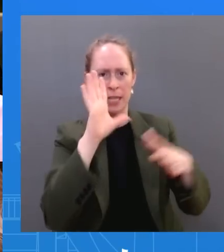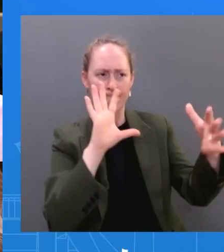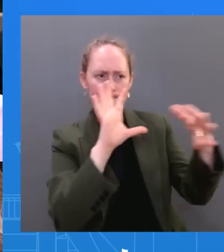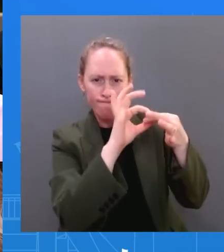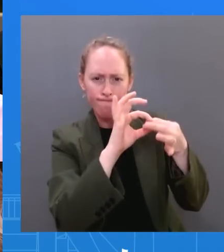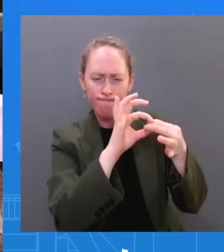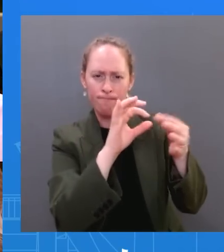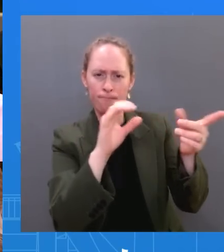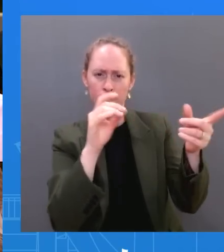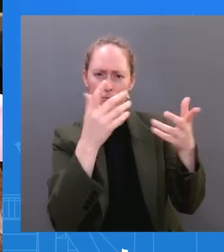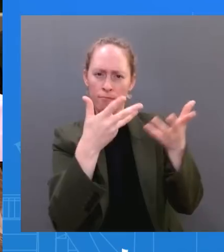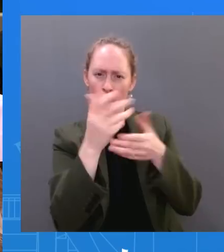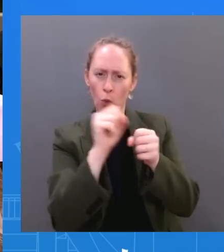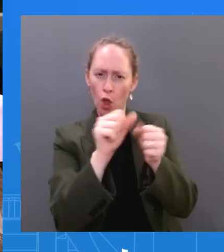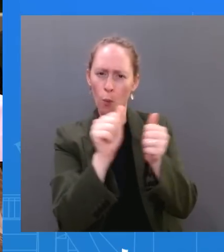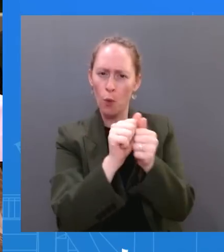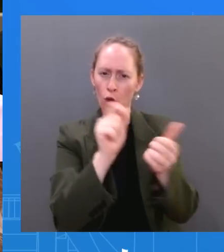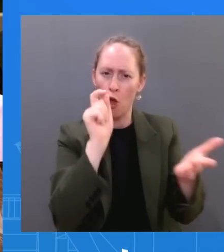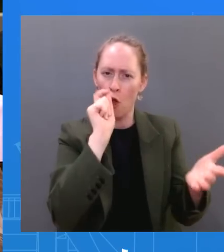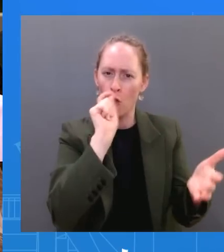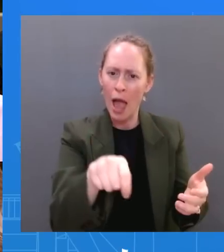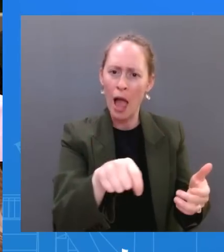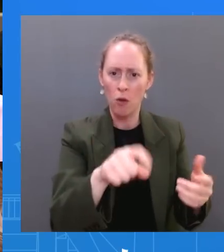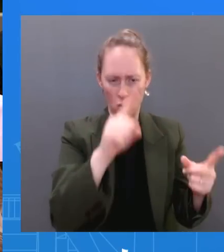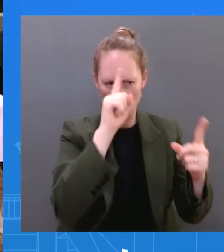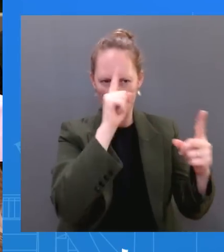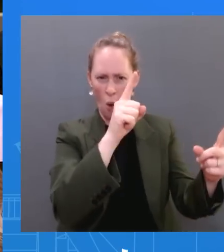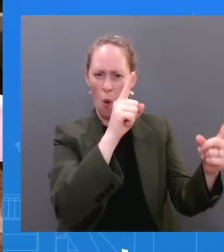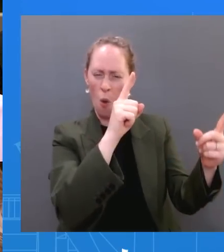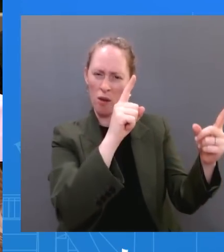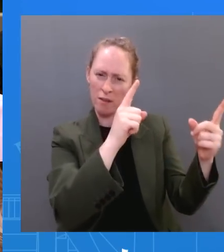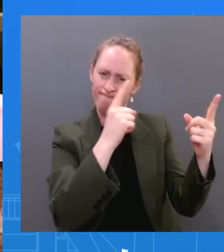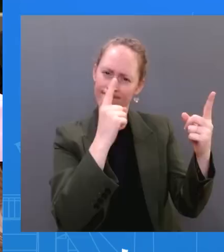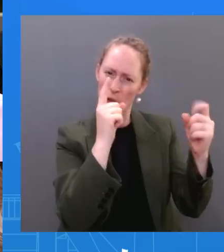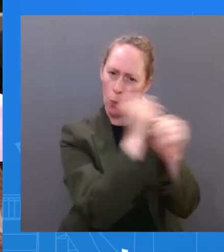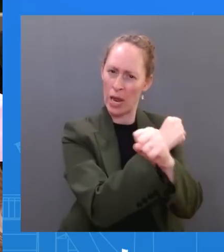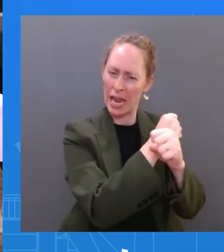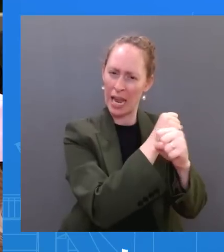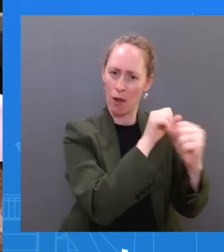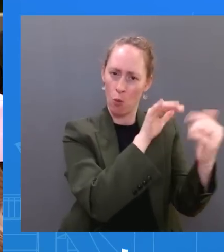You also noted that the major cities in Ukraine stand.